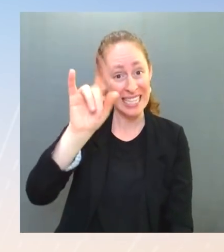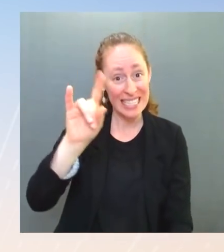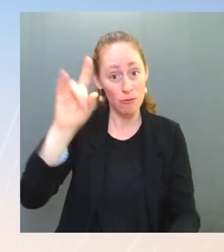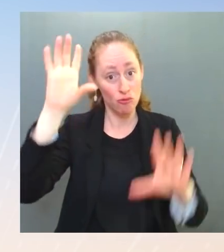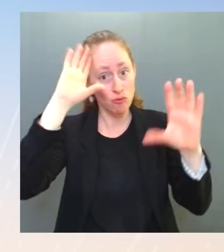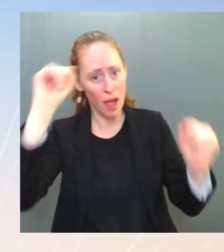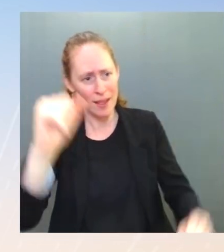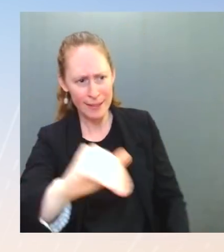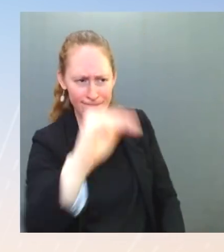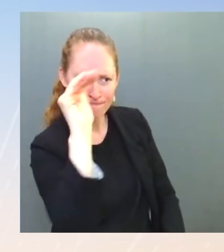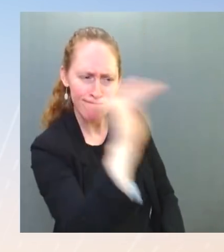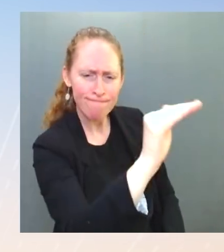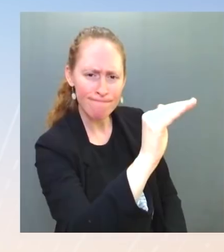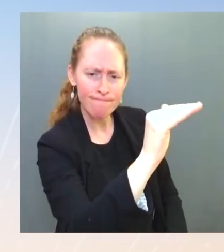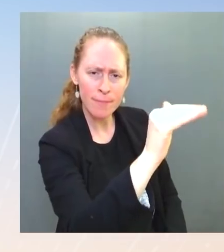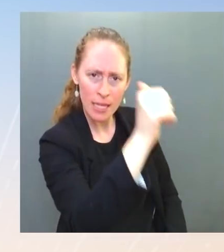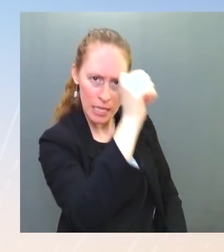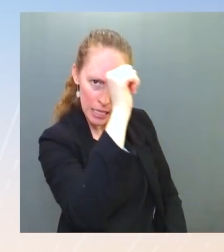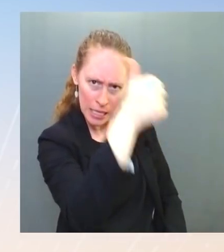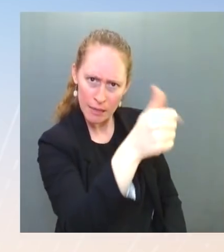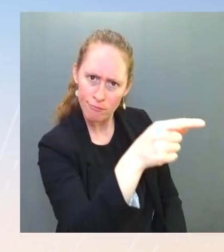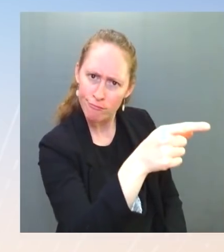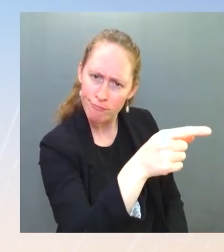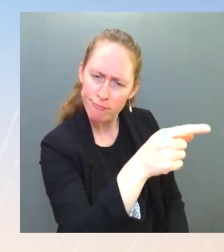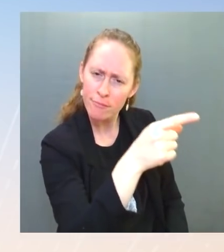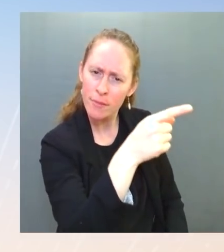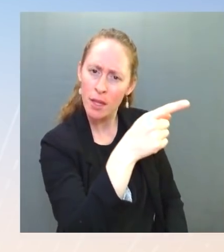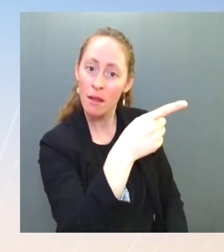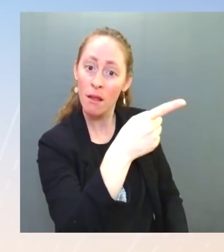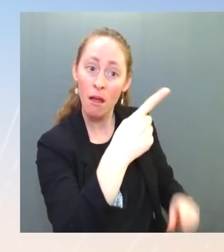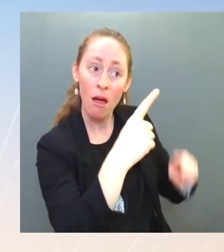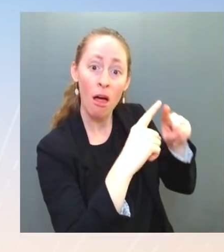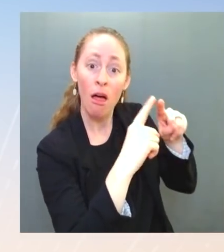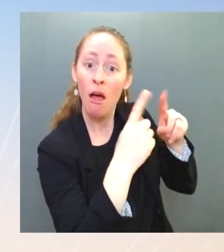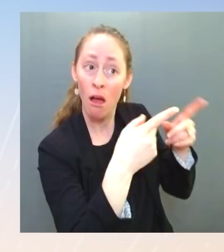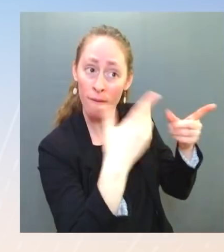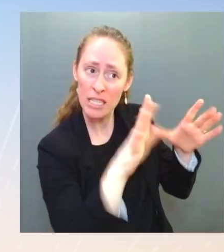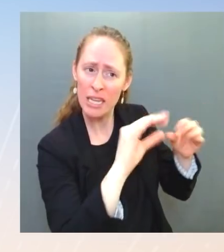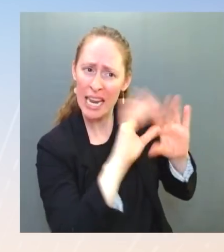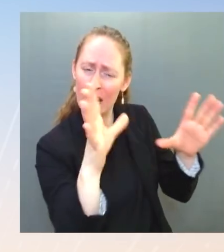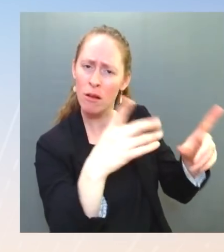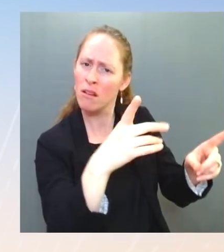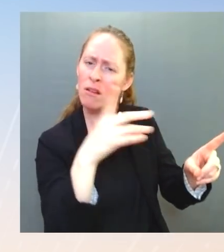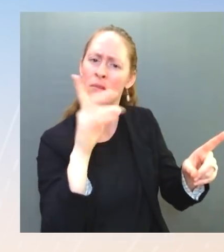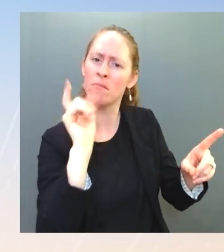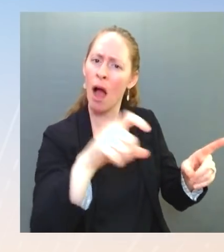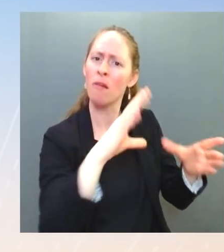and certainly as we see more, we expect them to do exactly that as well. The Press: What does the U.S. assess this new Russian general